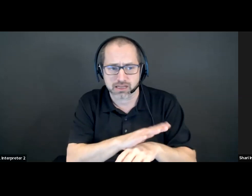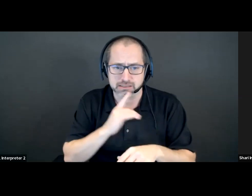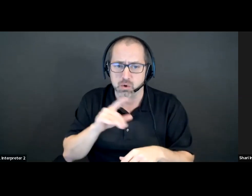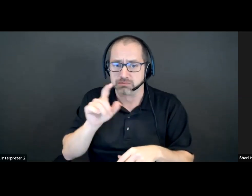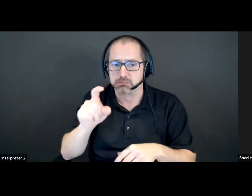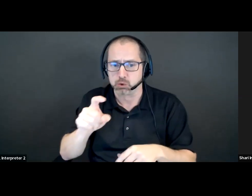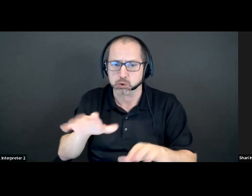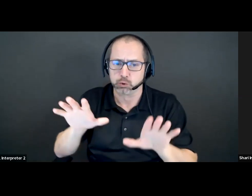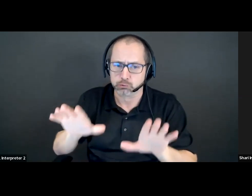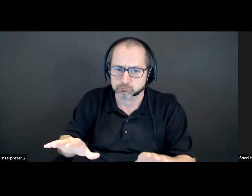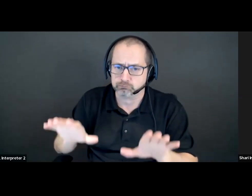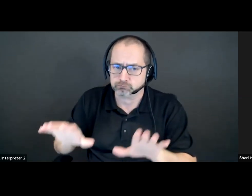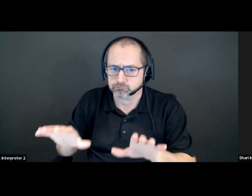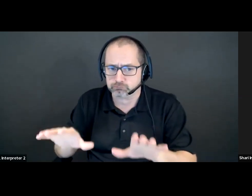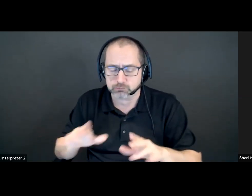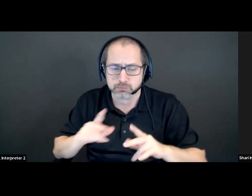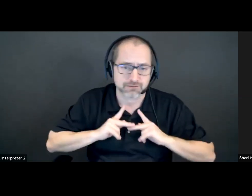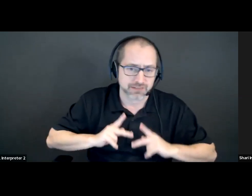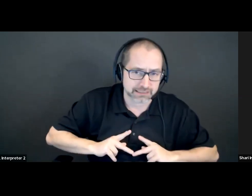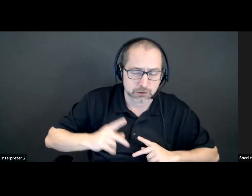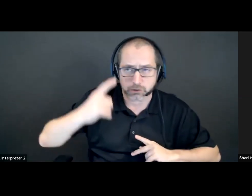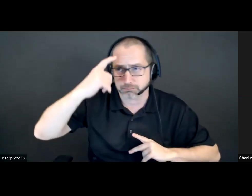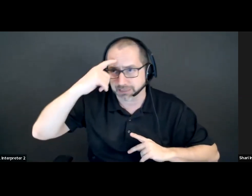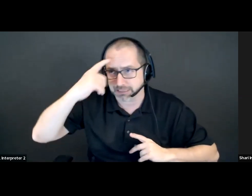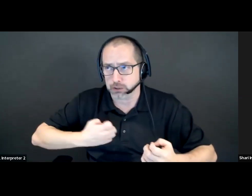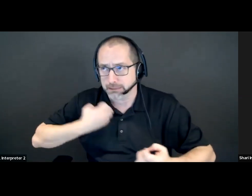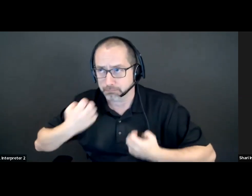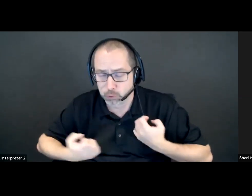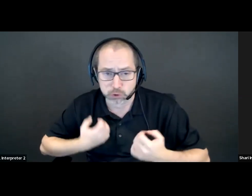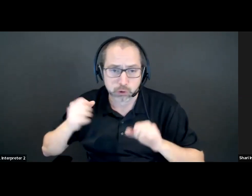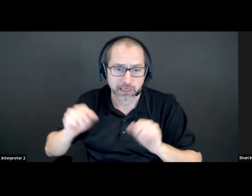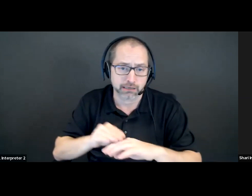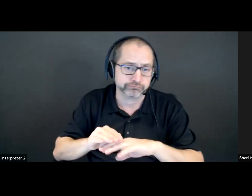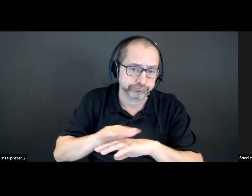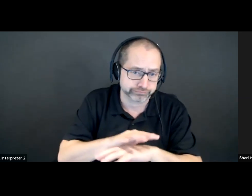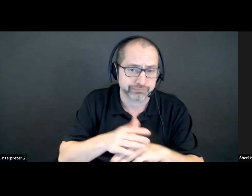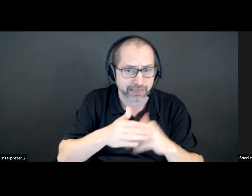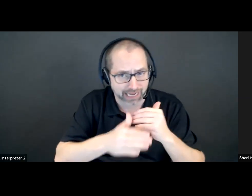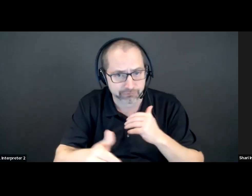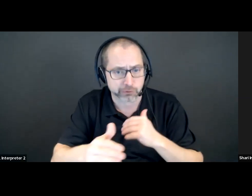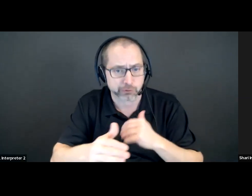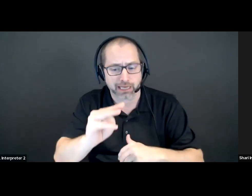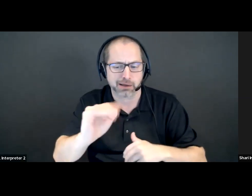Physical, mental and emotional exertion can trigger post-exertional malaise.